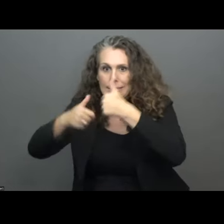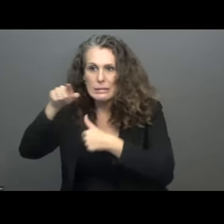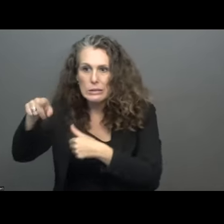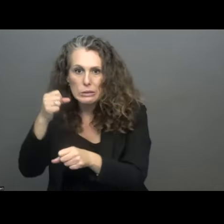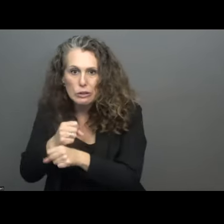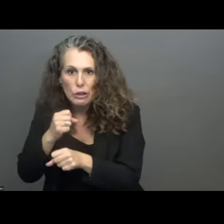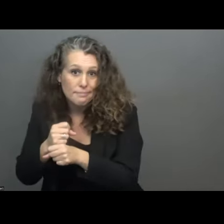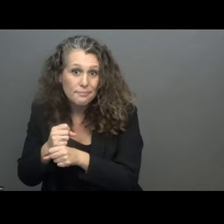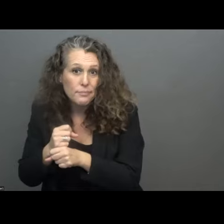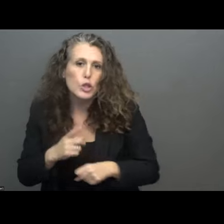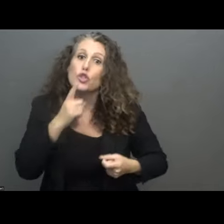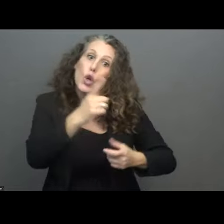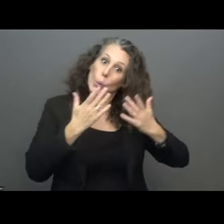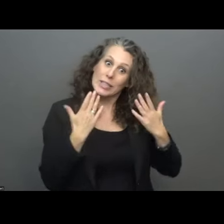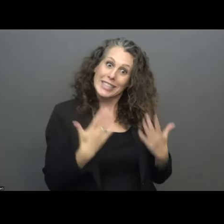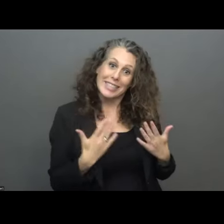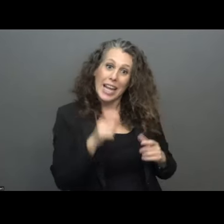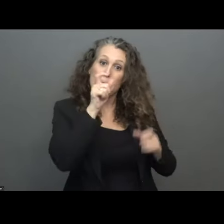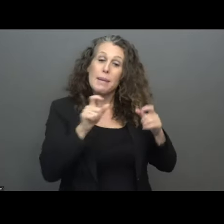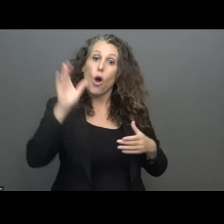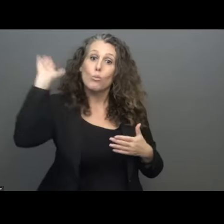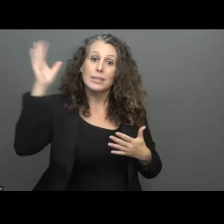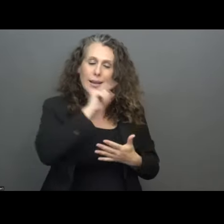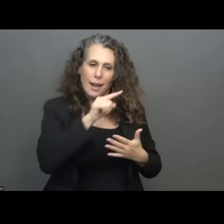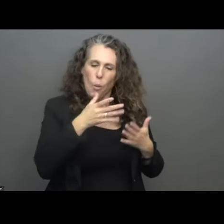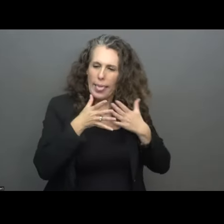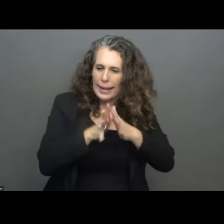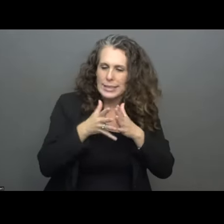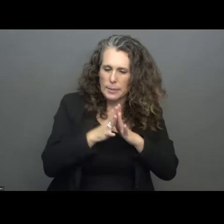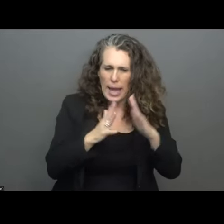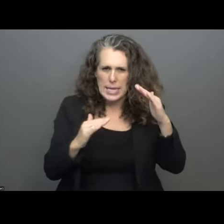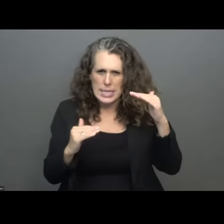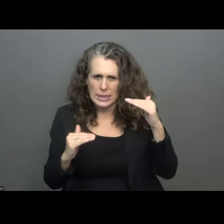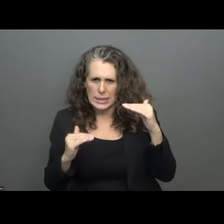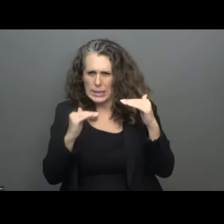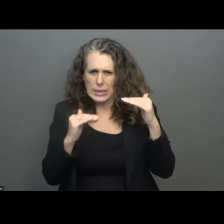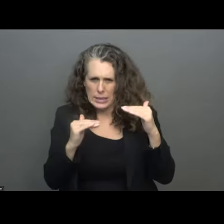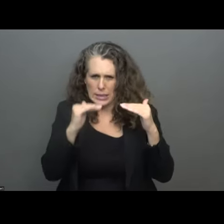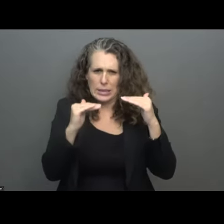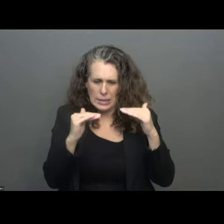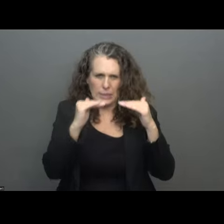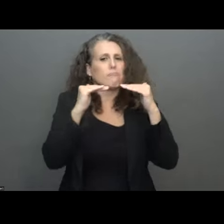14:04:39 took the initiative to close the gap and train persons with disabilities, with